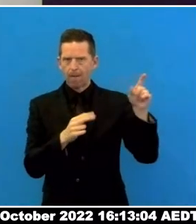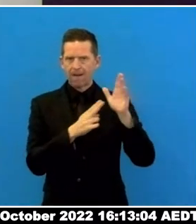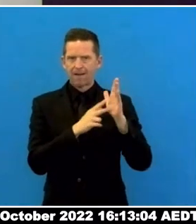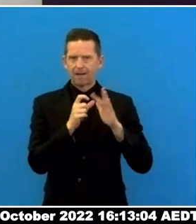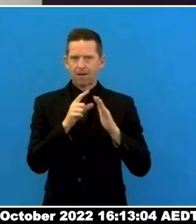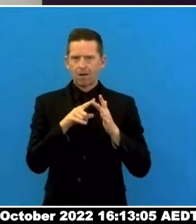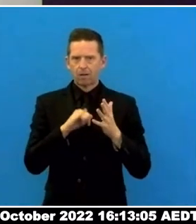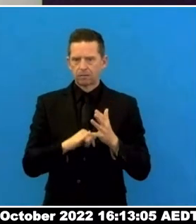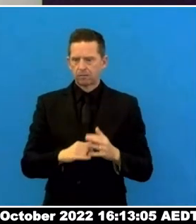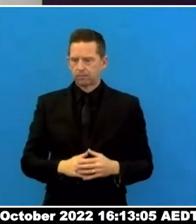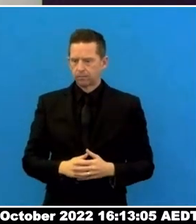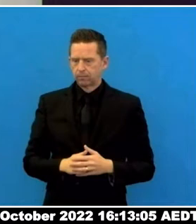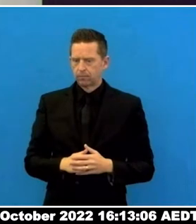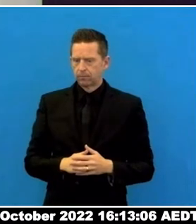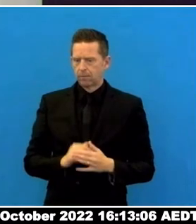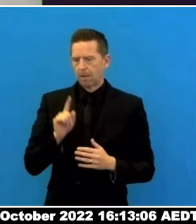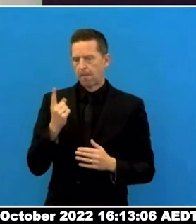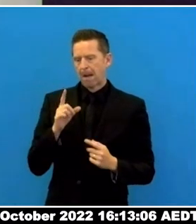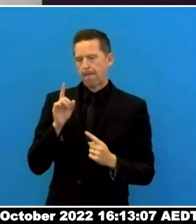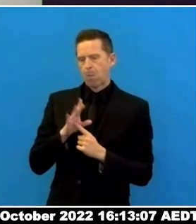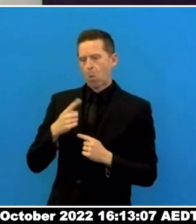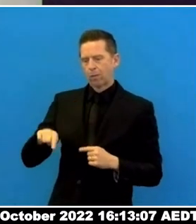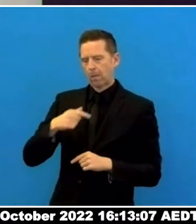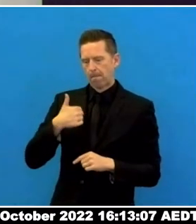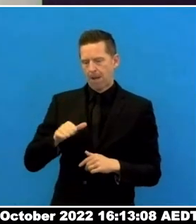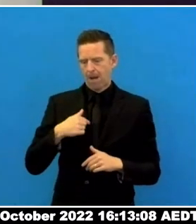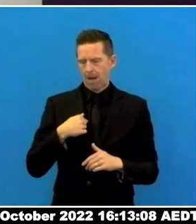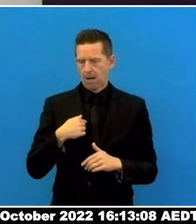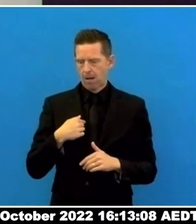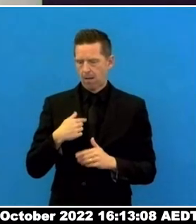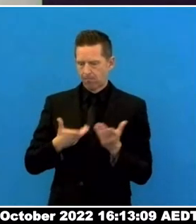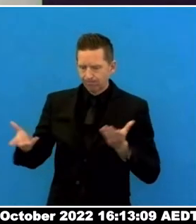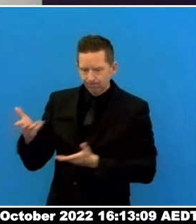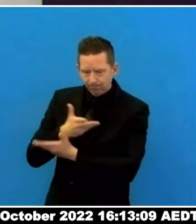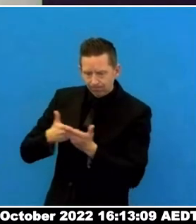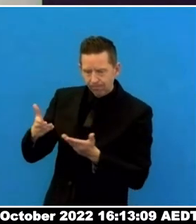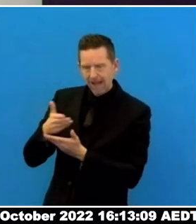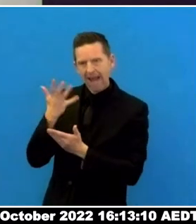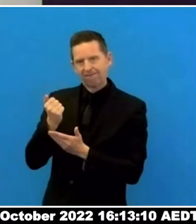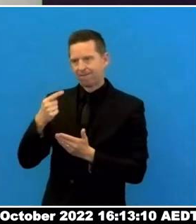and each of us, like, affect the other person, and we have, like have someone we need to support them,